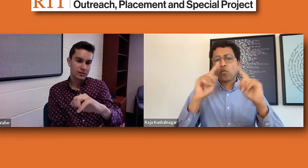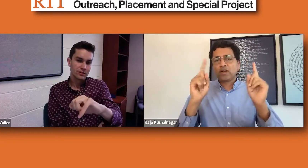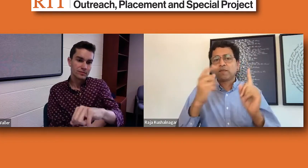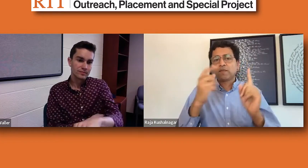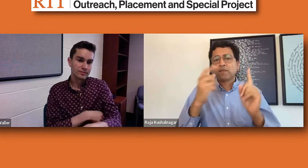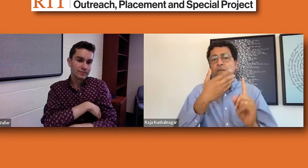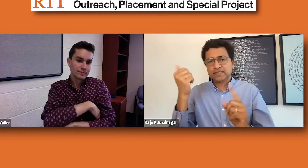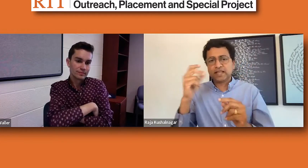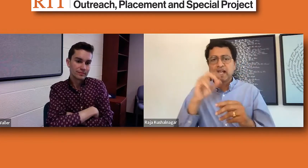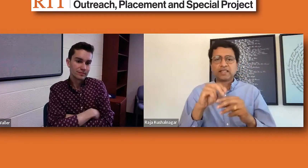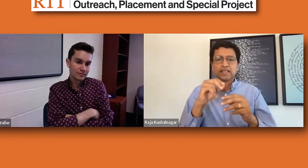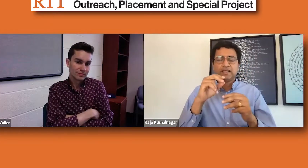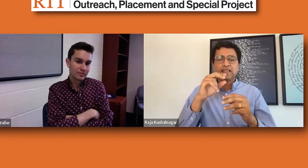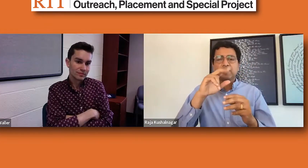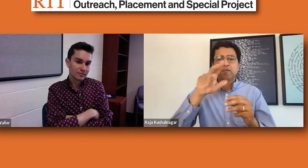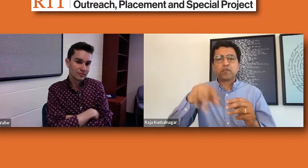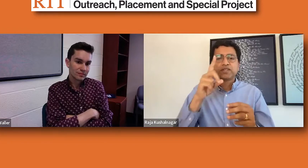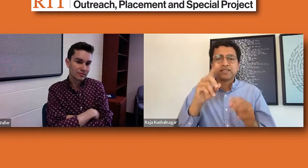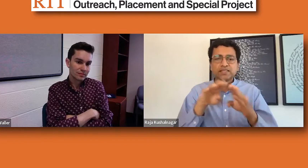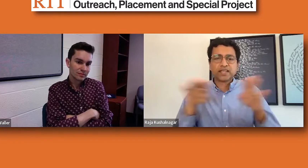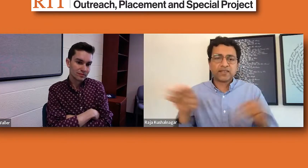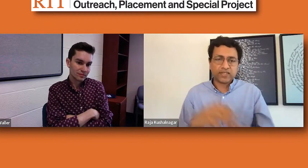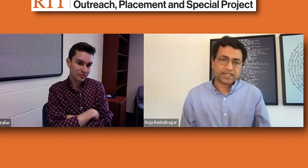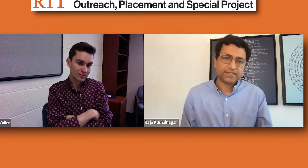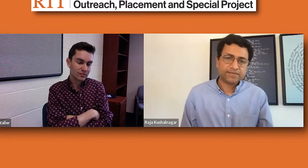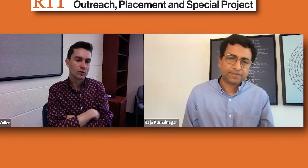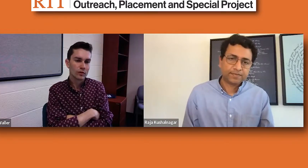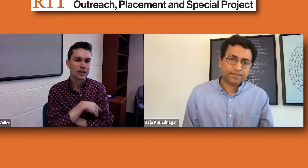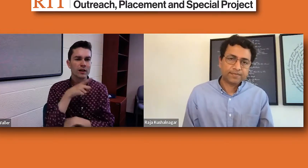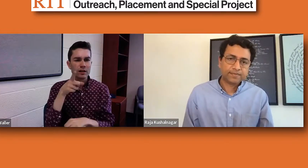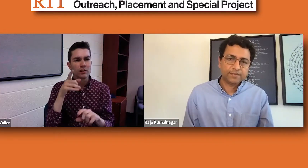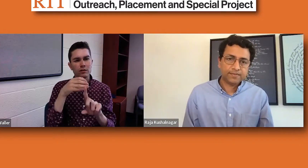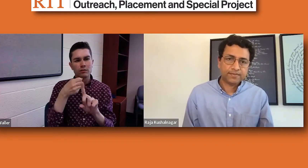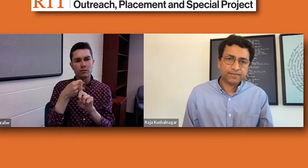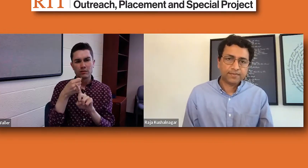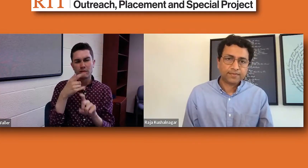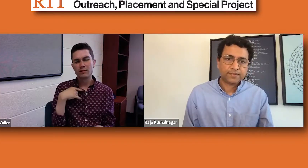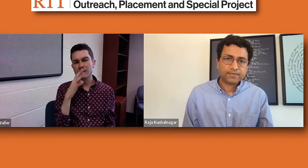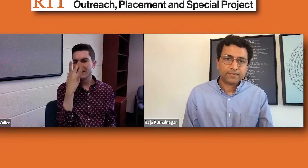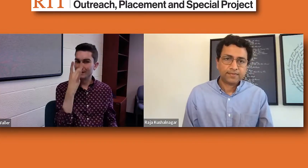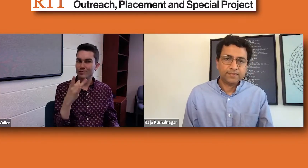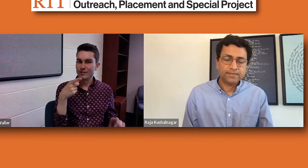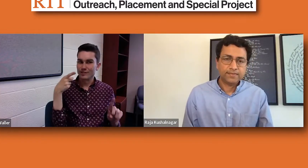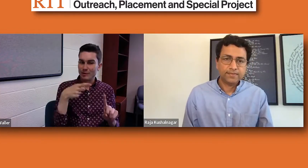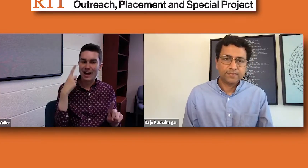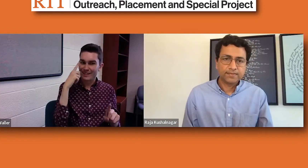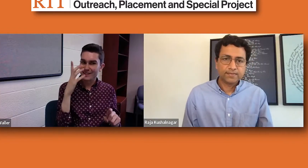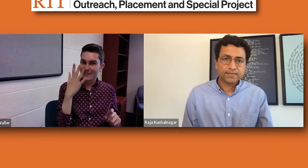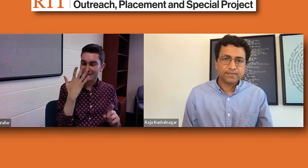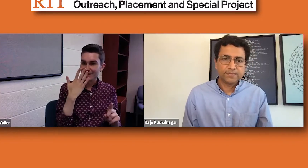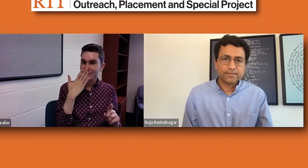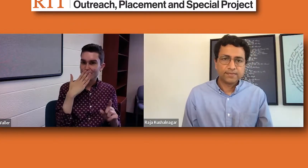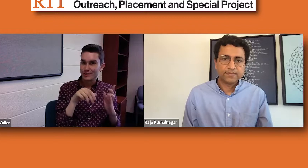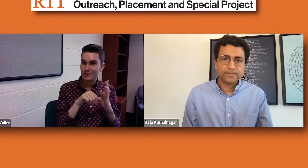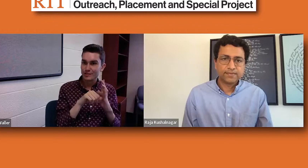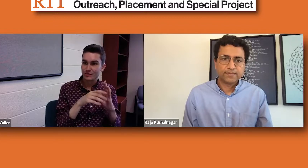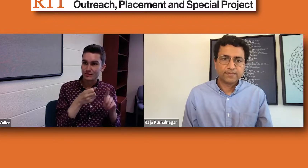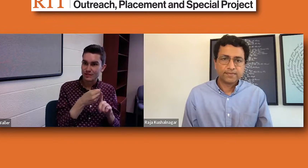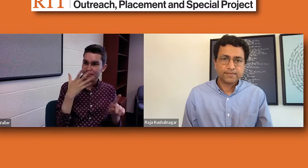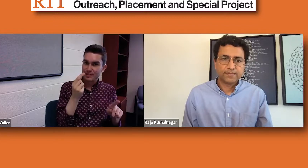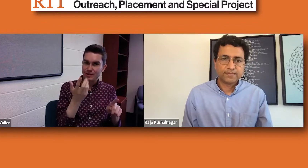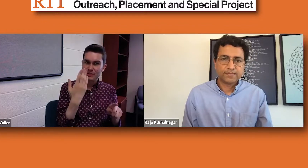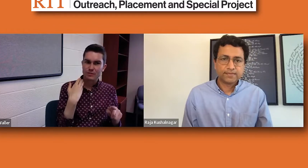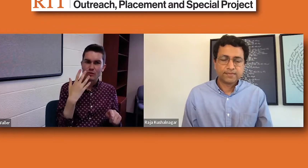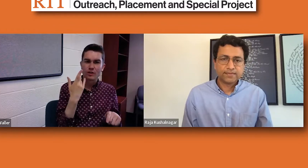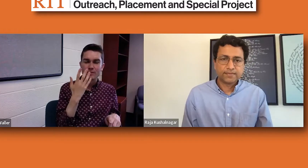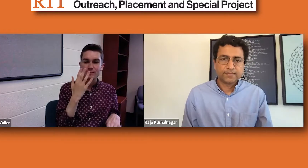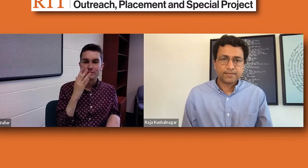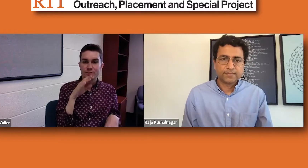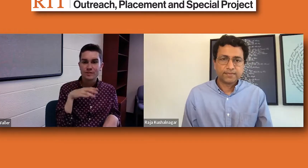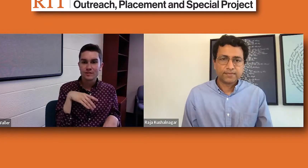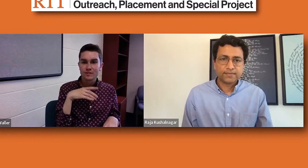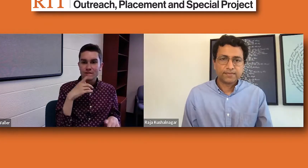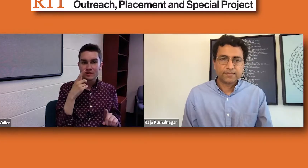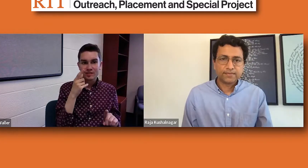your own lens, but making sure everybody's on the same level.